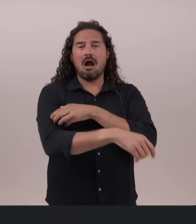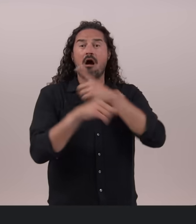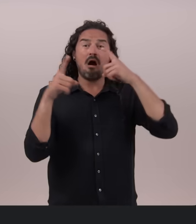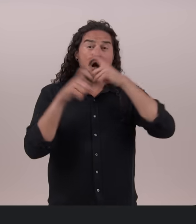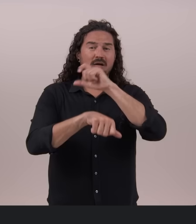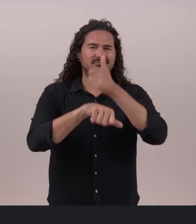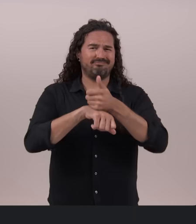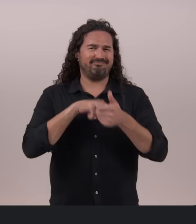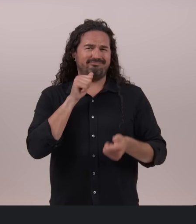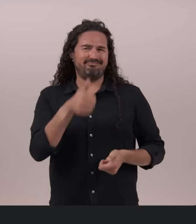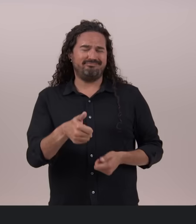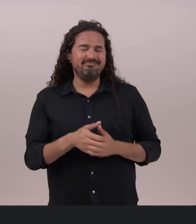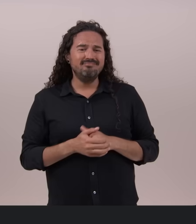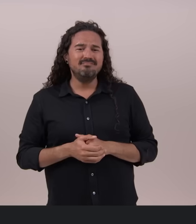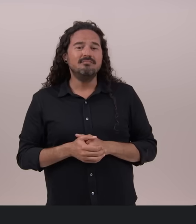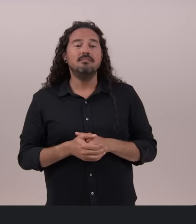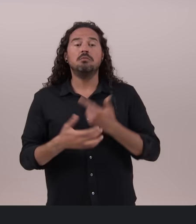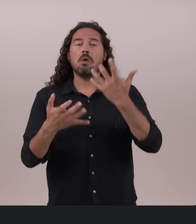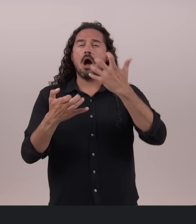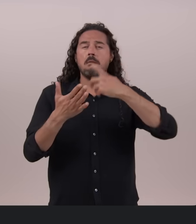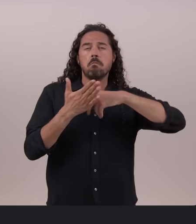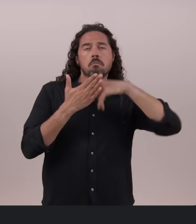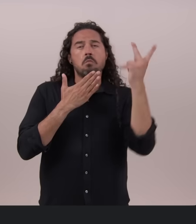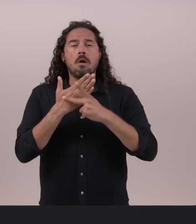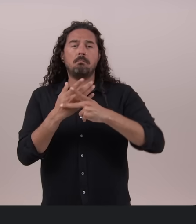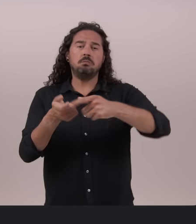want total programmatic control to customize and deploy